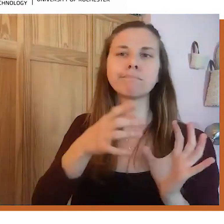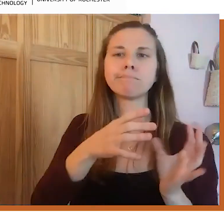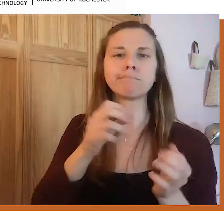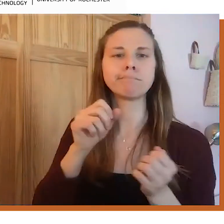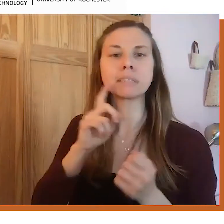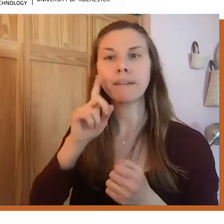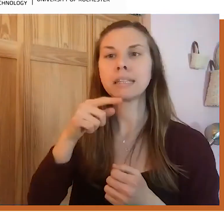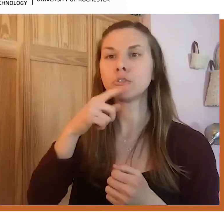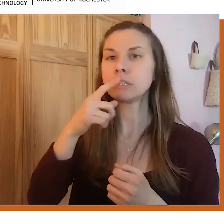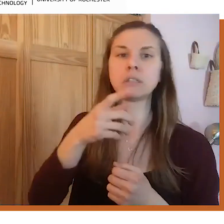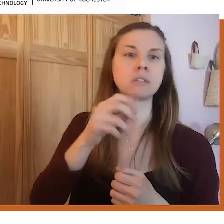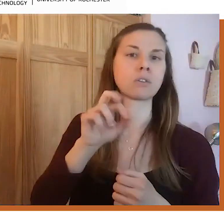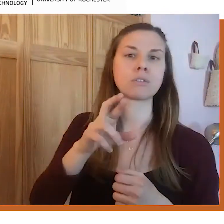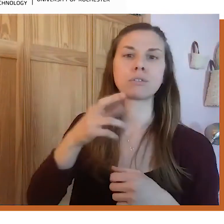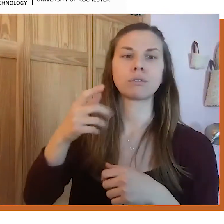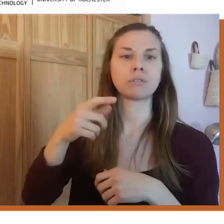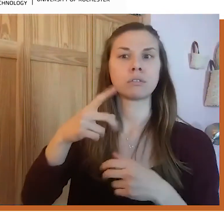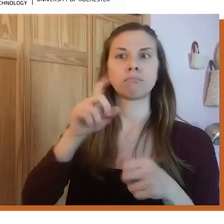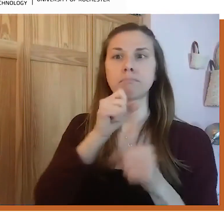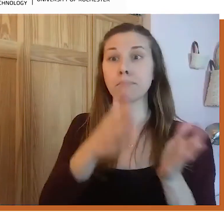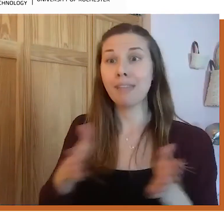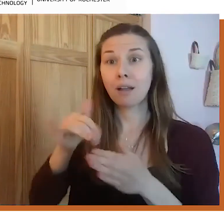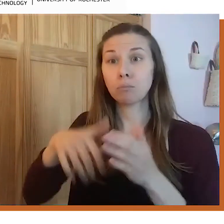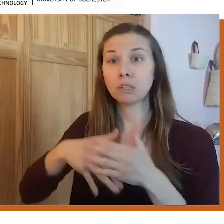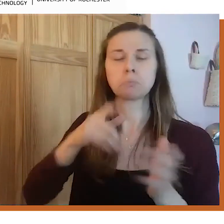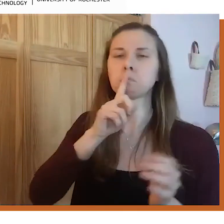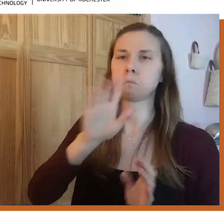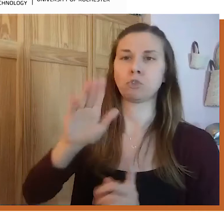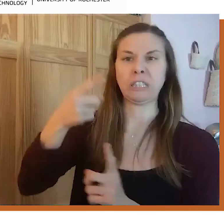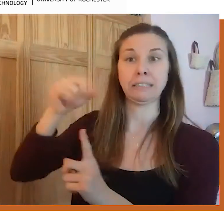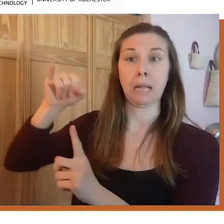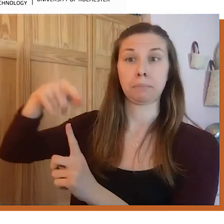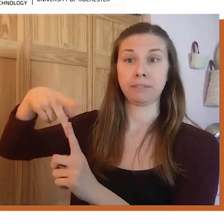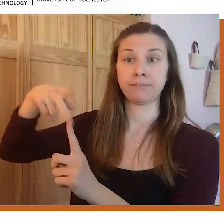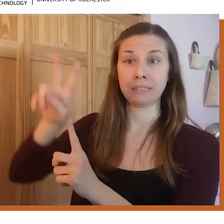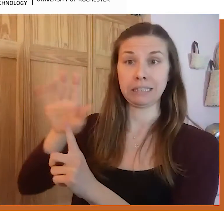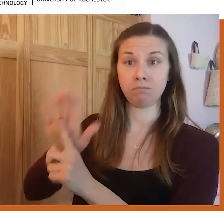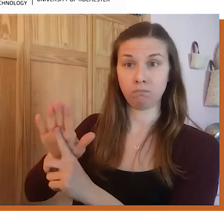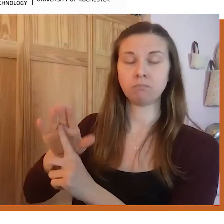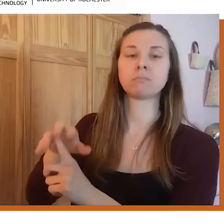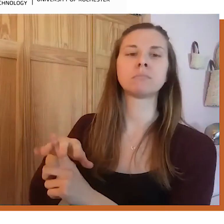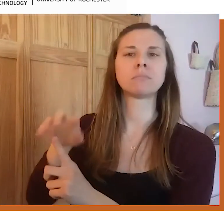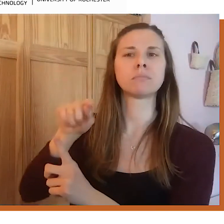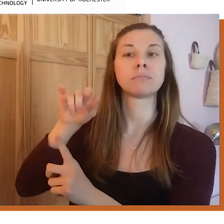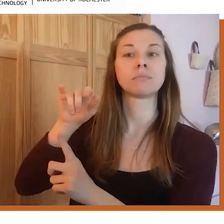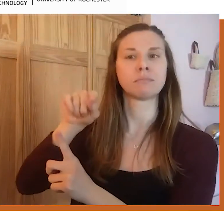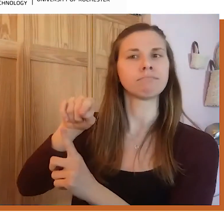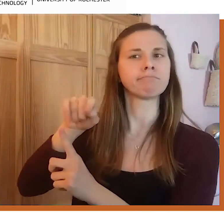Just looking at IPV only-- not comparing Deaf and hearing, but IPV itself--